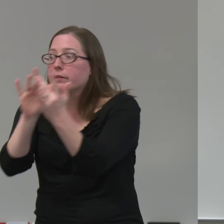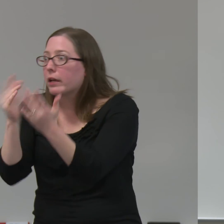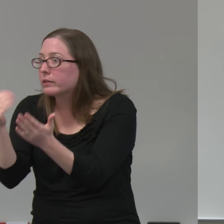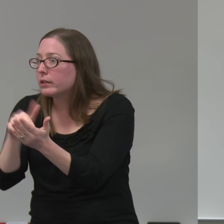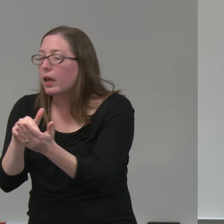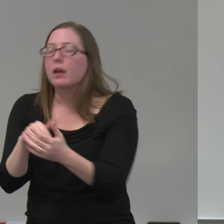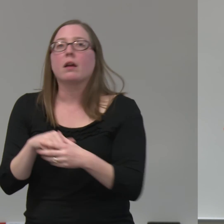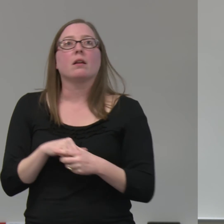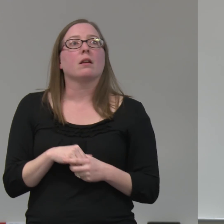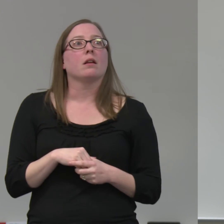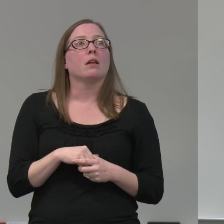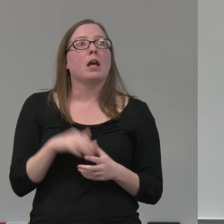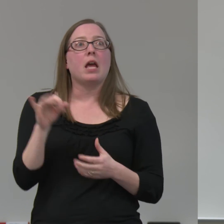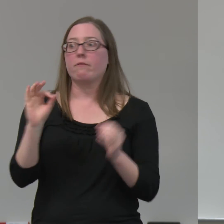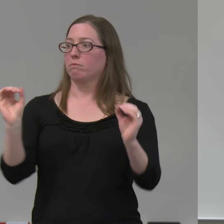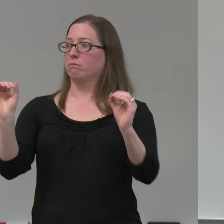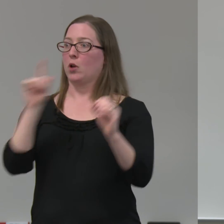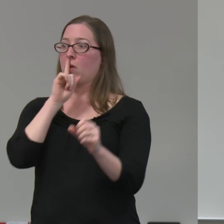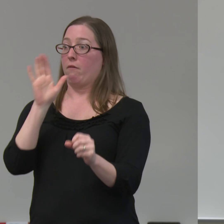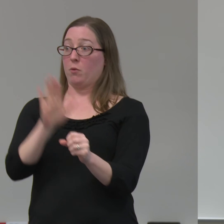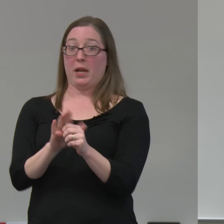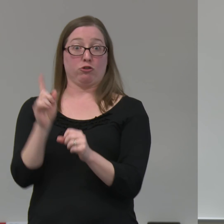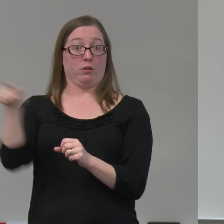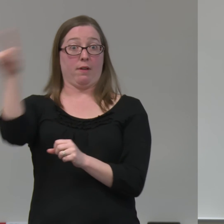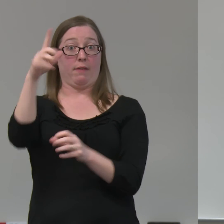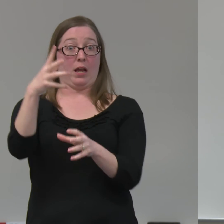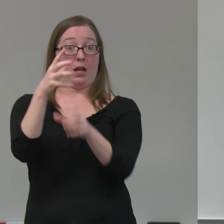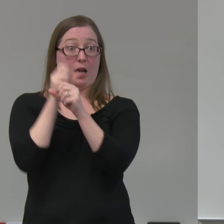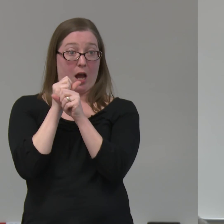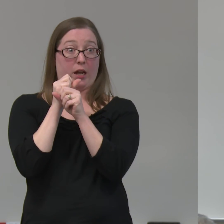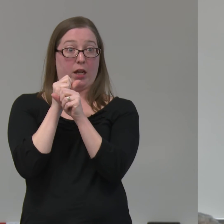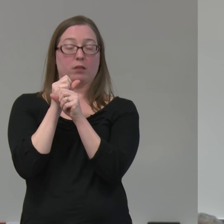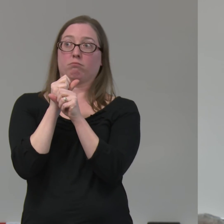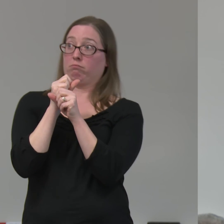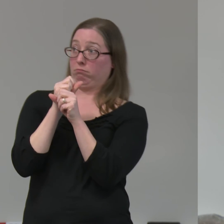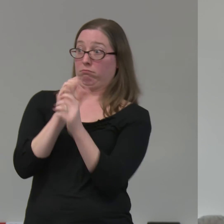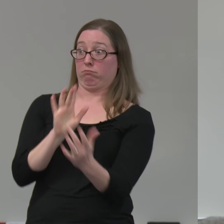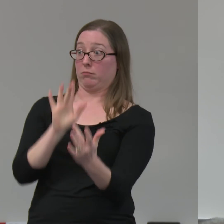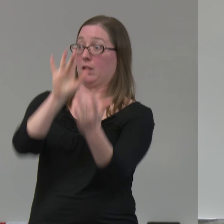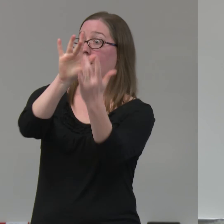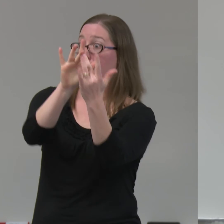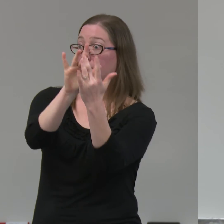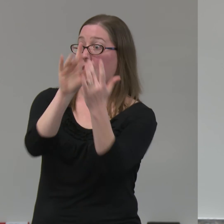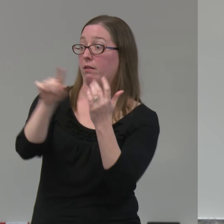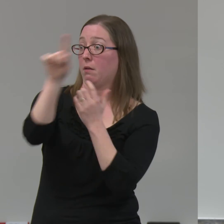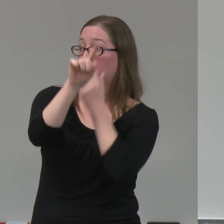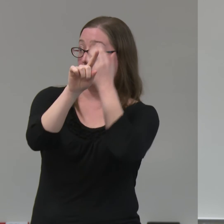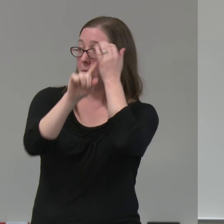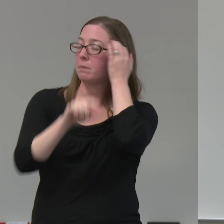you don't get a confirmation of those being finished